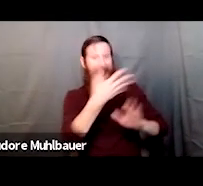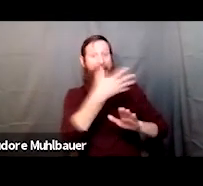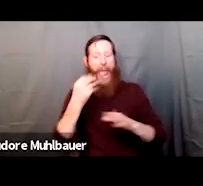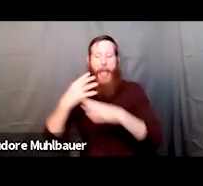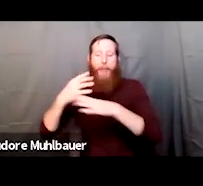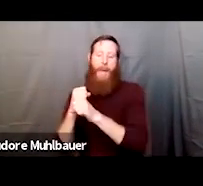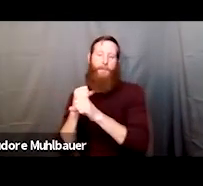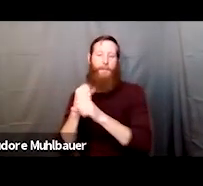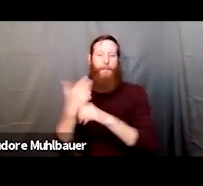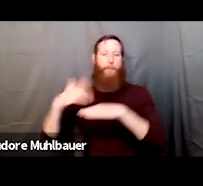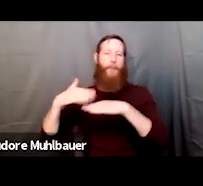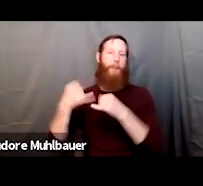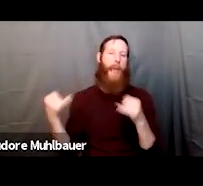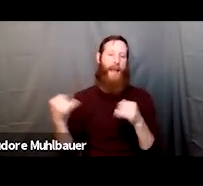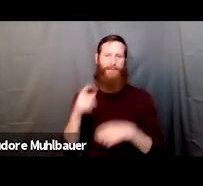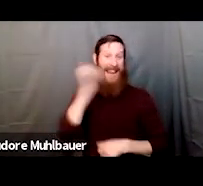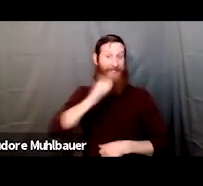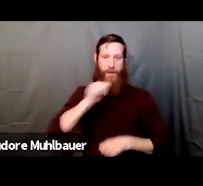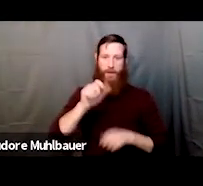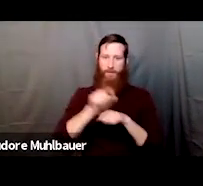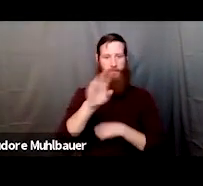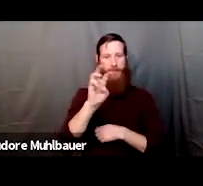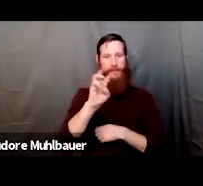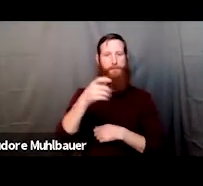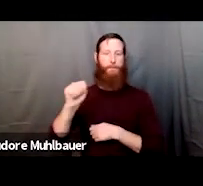Those will be found in the avalanche forecast, issued everyday at 6pm.